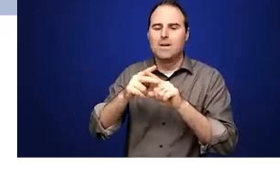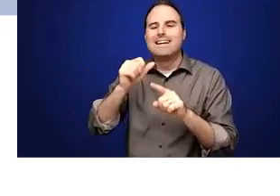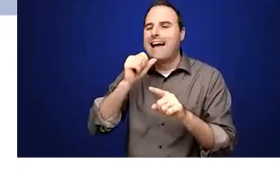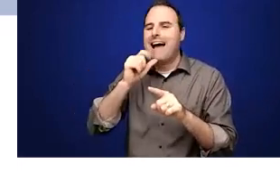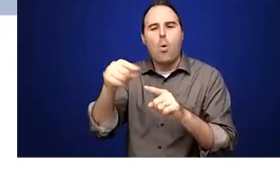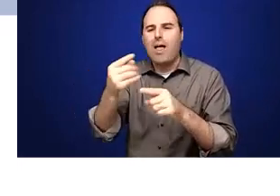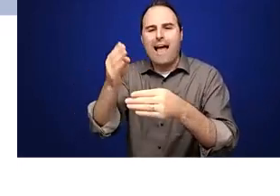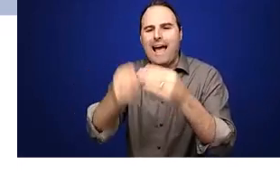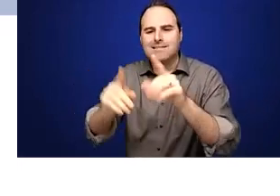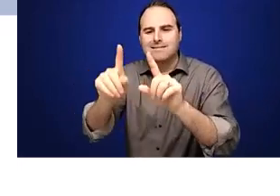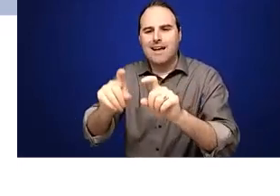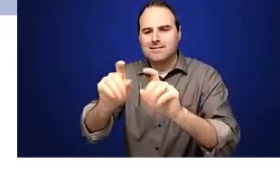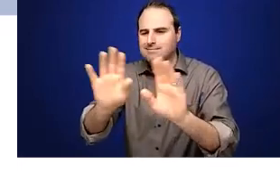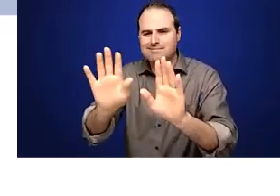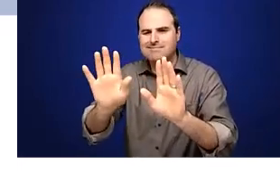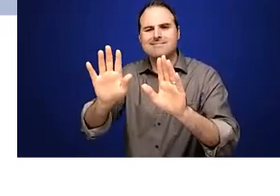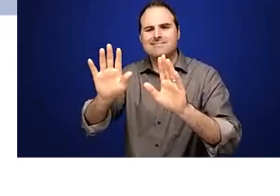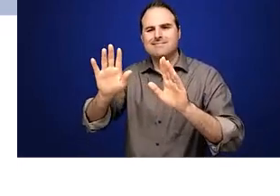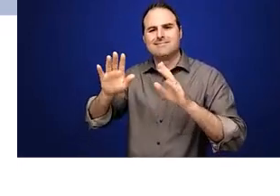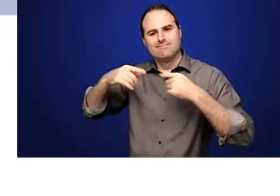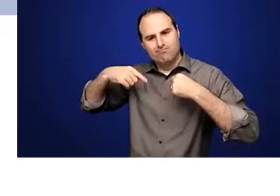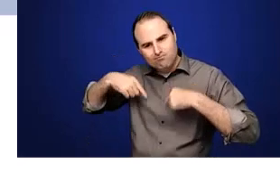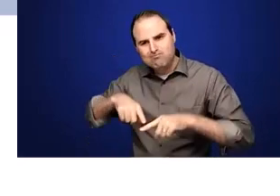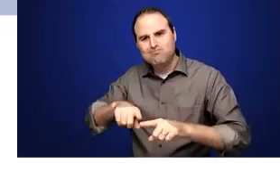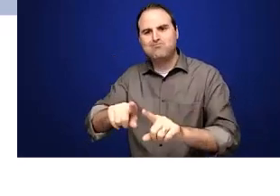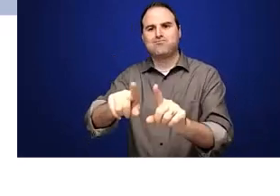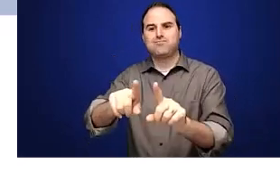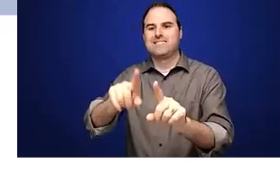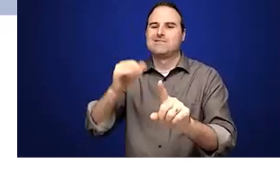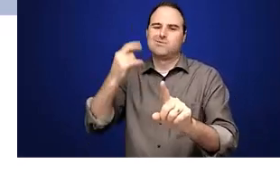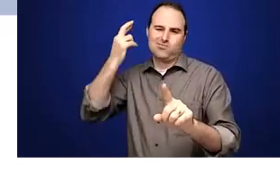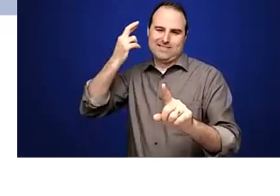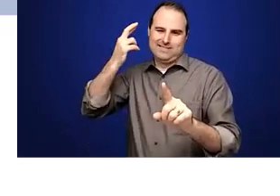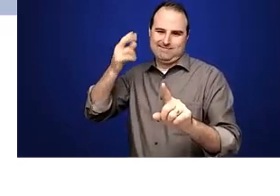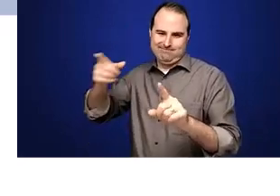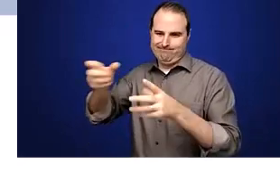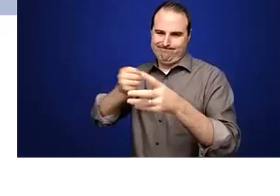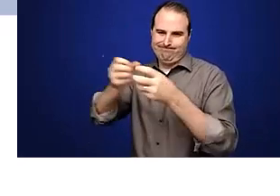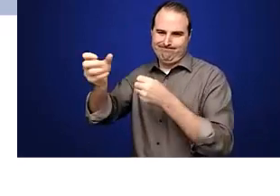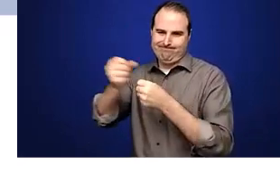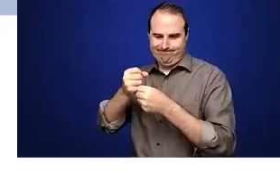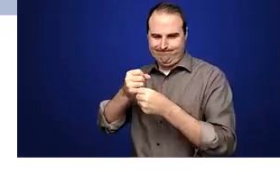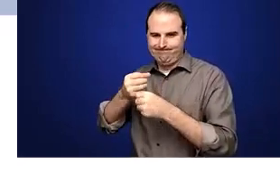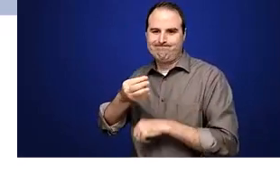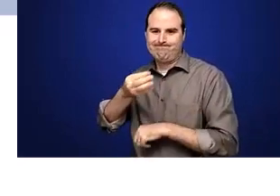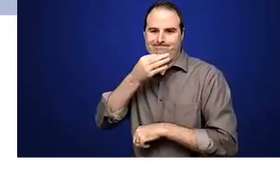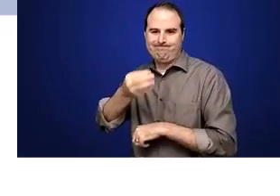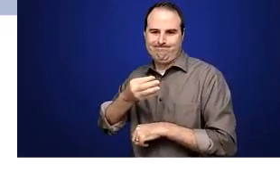So that's how we came to create the expert advisory committee. And they had also provided us with the advice